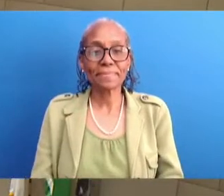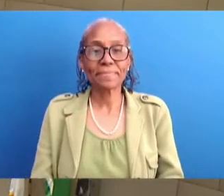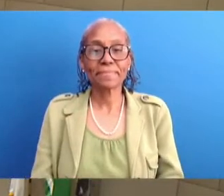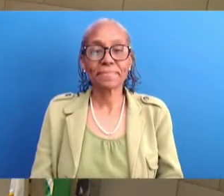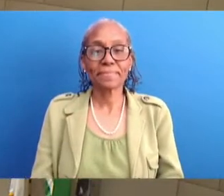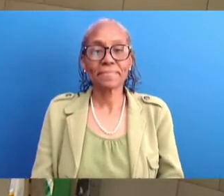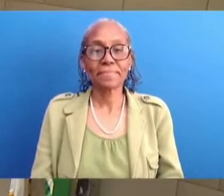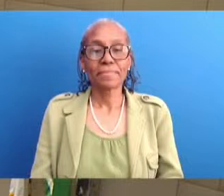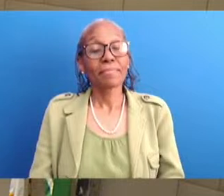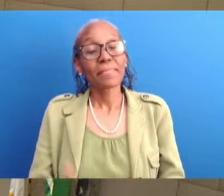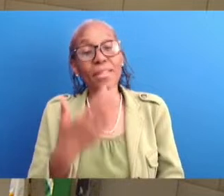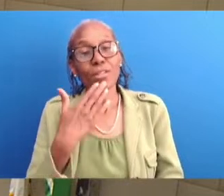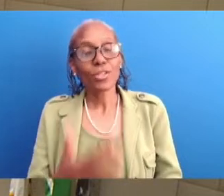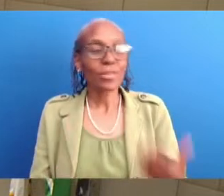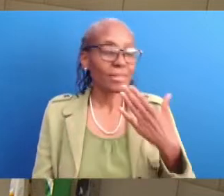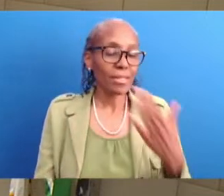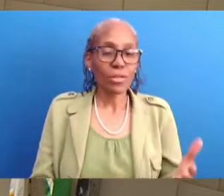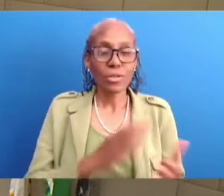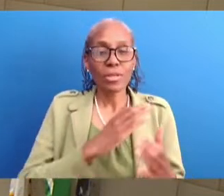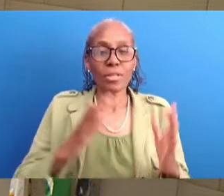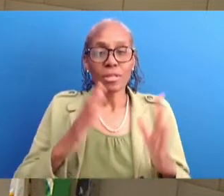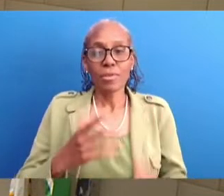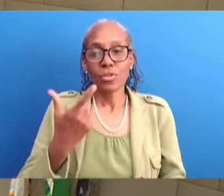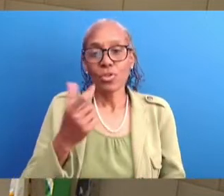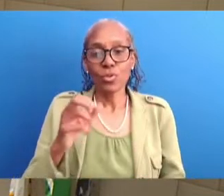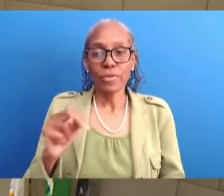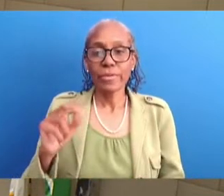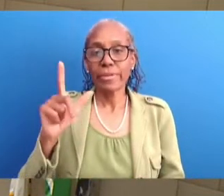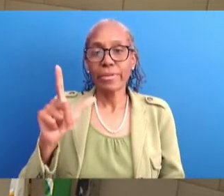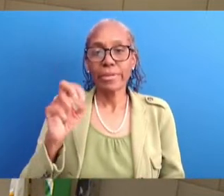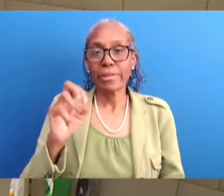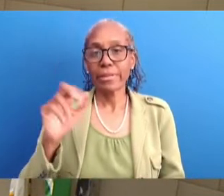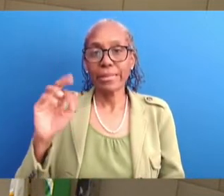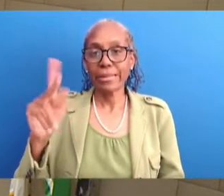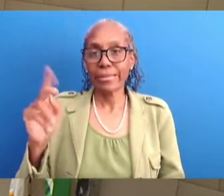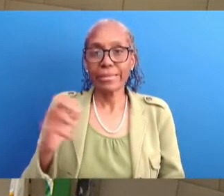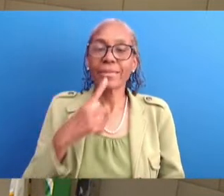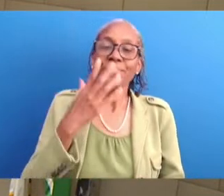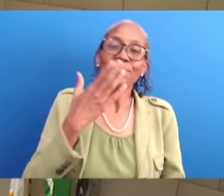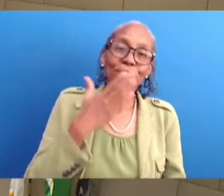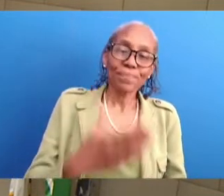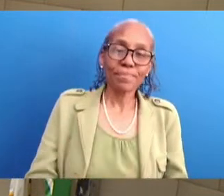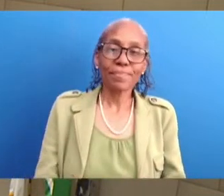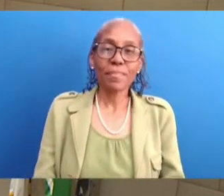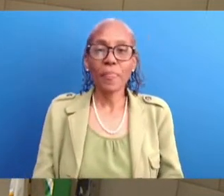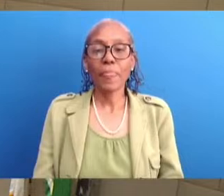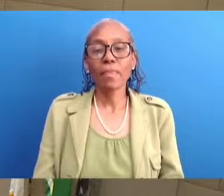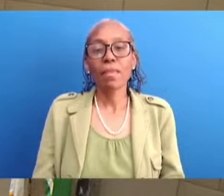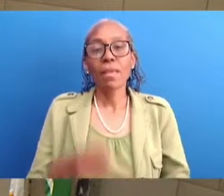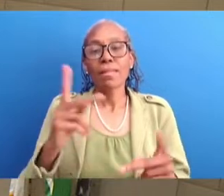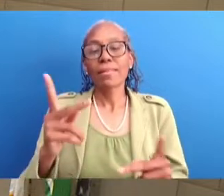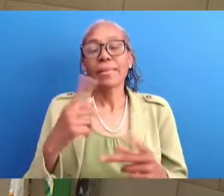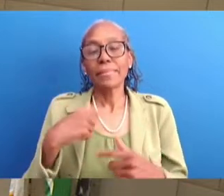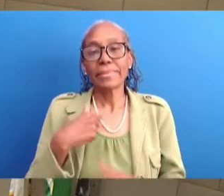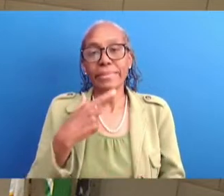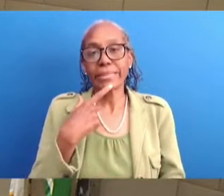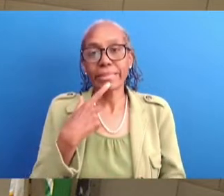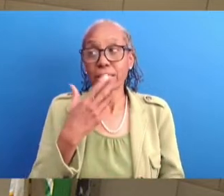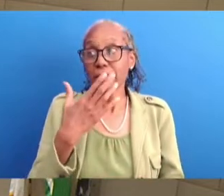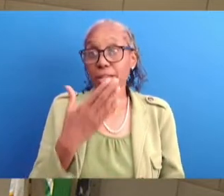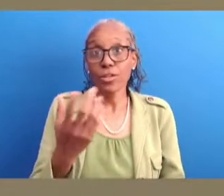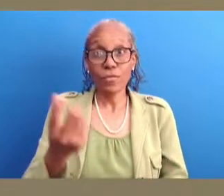COMMUNITY, I WANTED TO SAY FROM